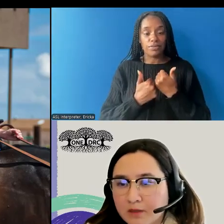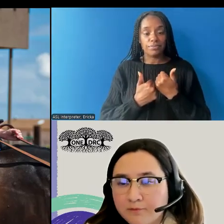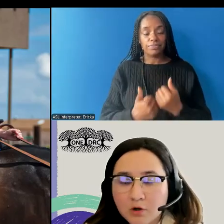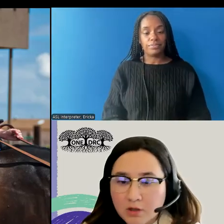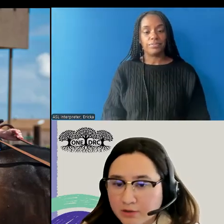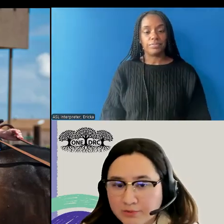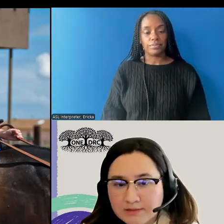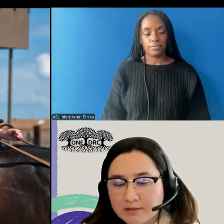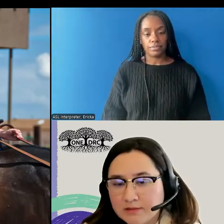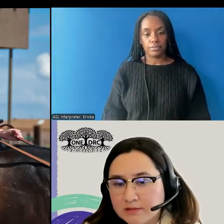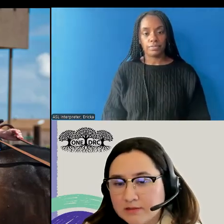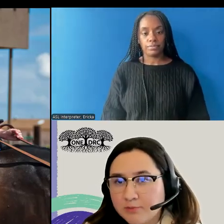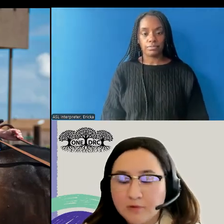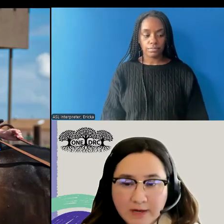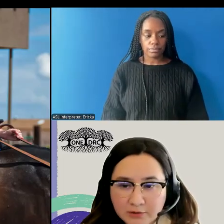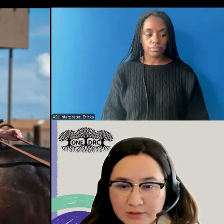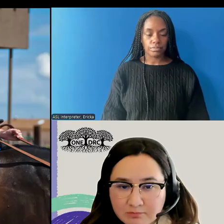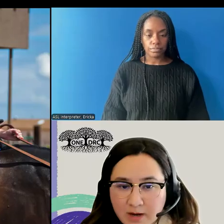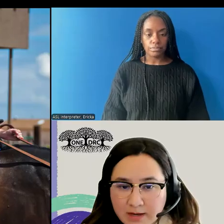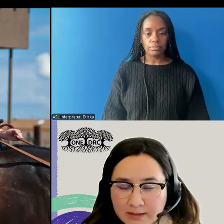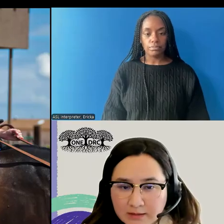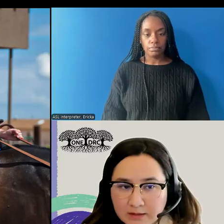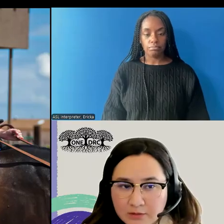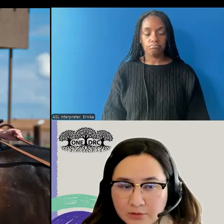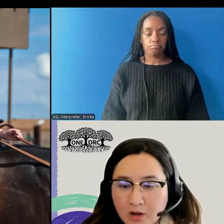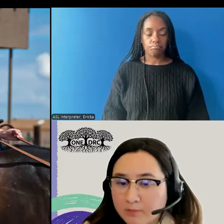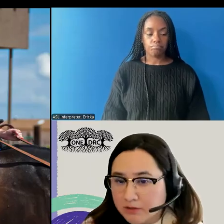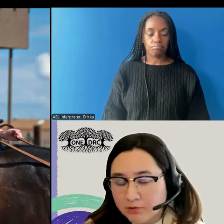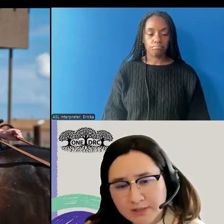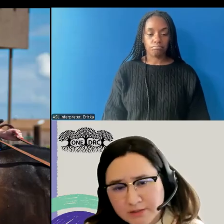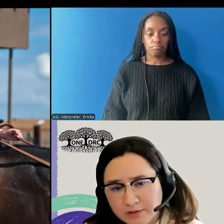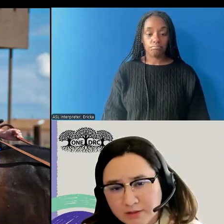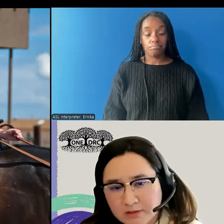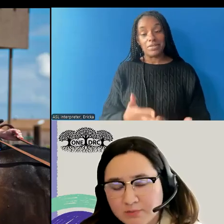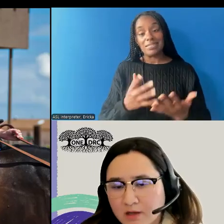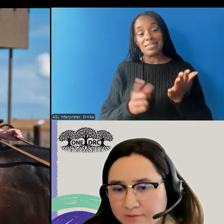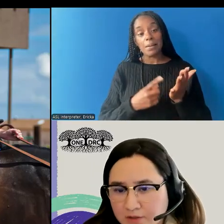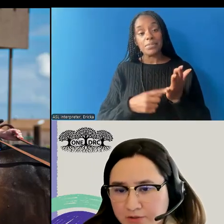For a lot of reasons, providers might either not meet the criteria to become vendors